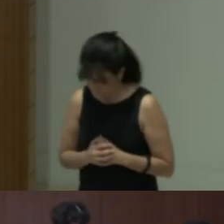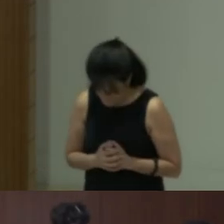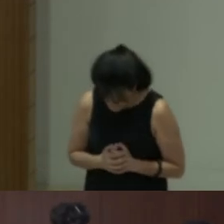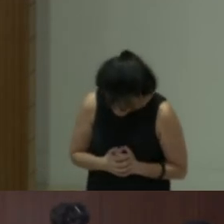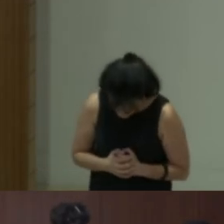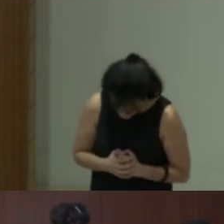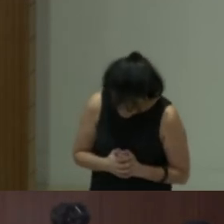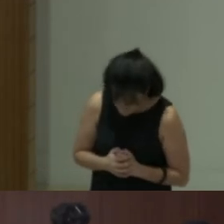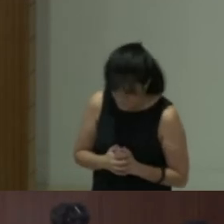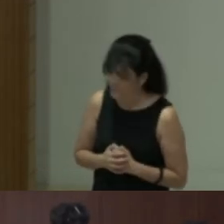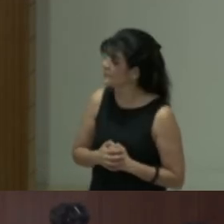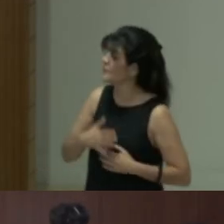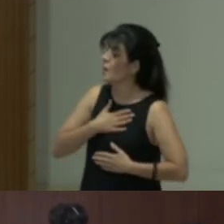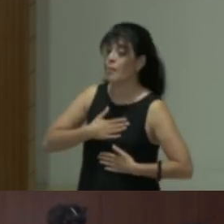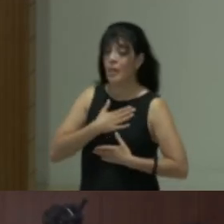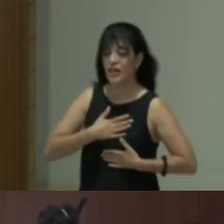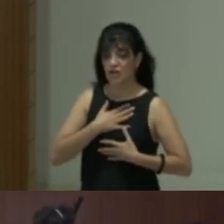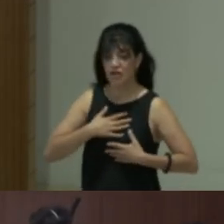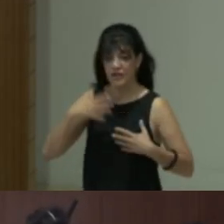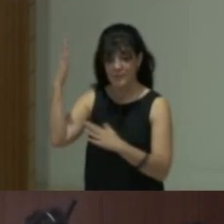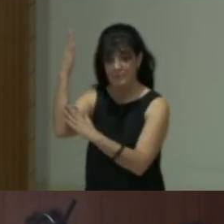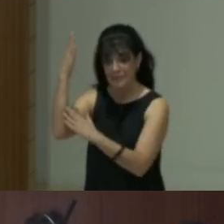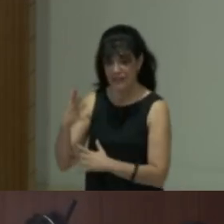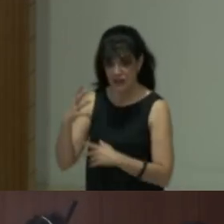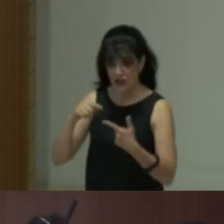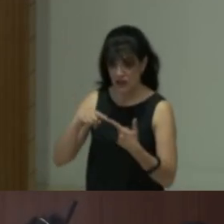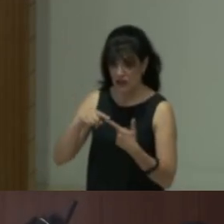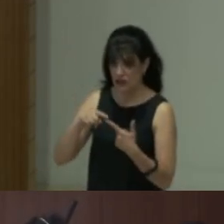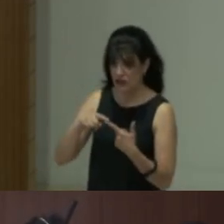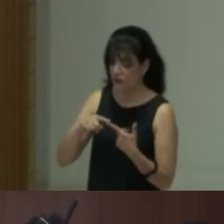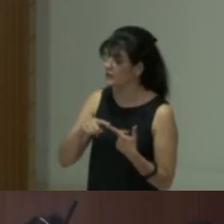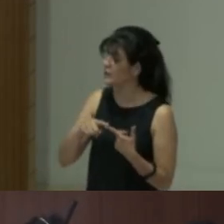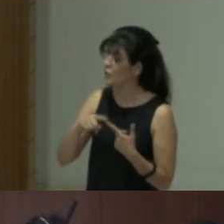It gives me great pleasure to introduce our next speaker, whom I have worked with for the past eight years.